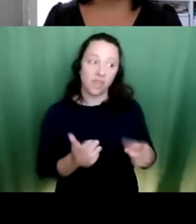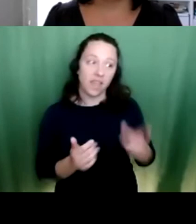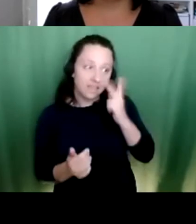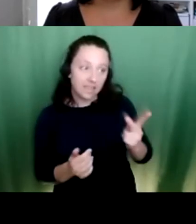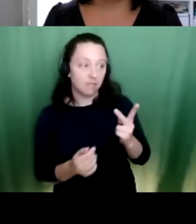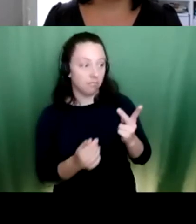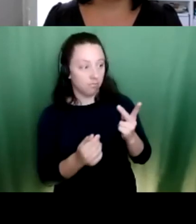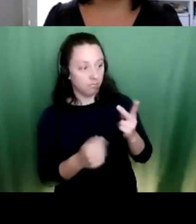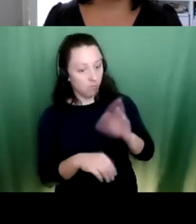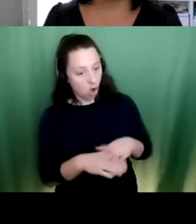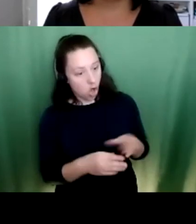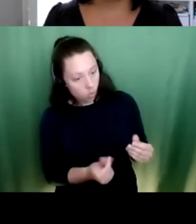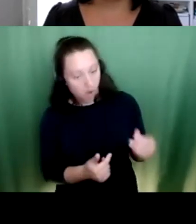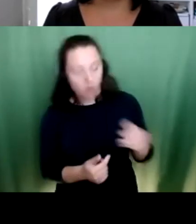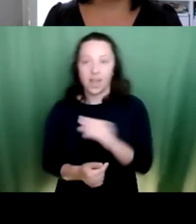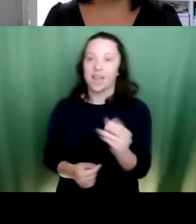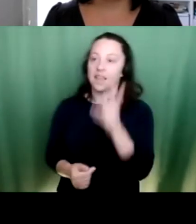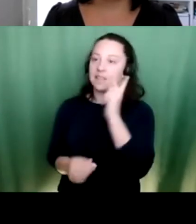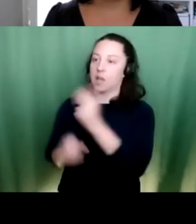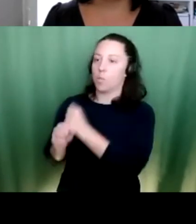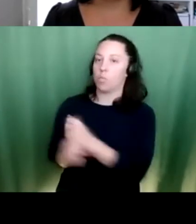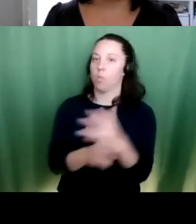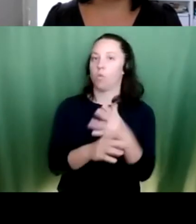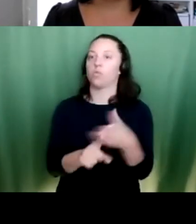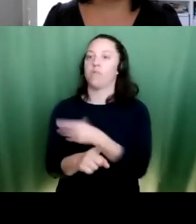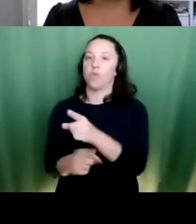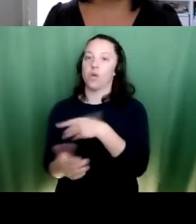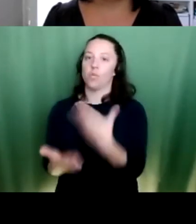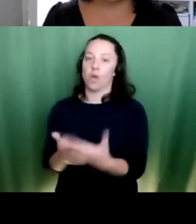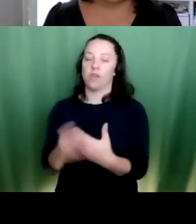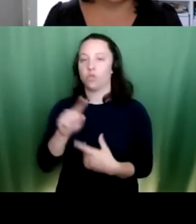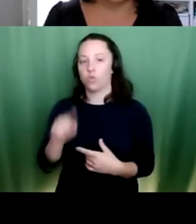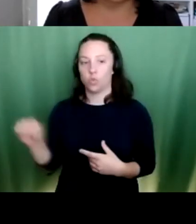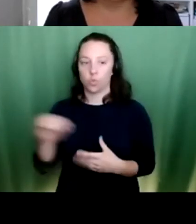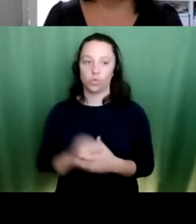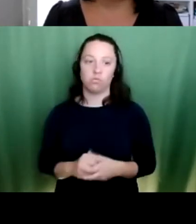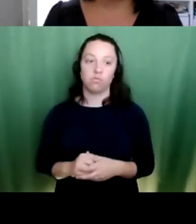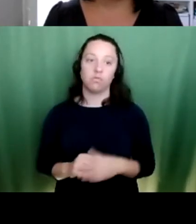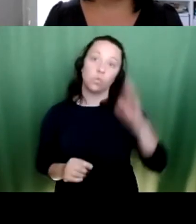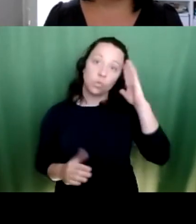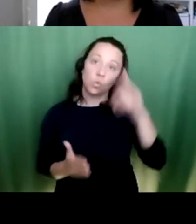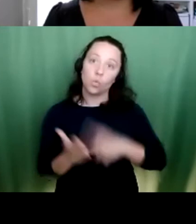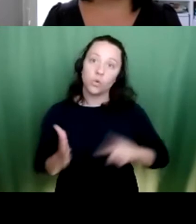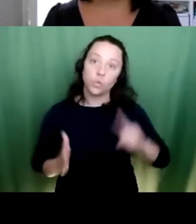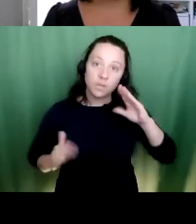maybe in preparation before they come to the zoo to know what to expect and have this ability